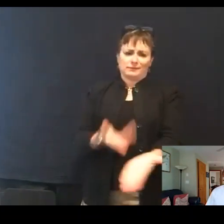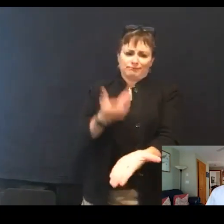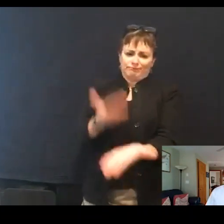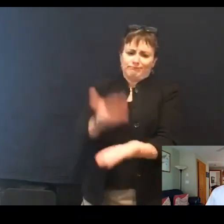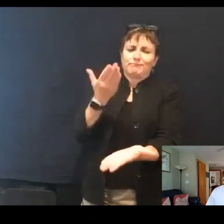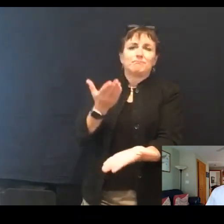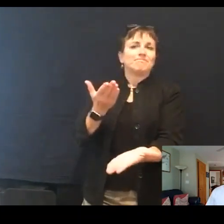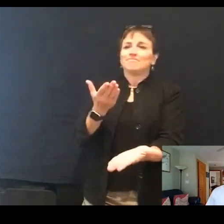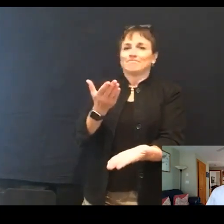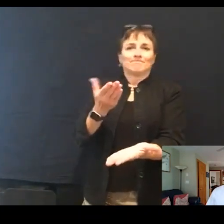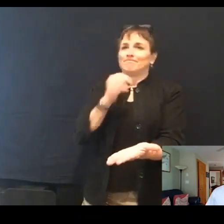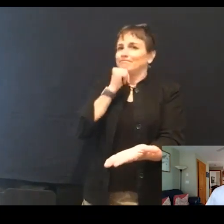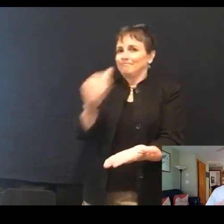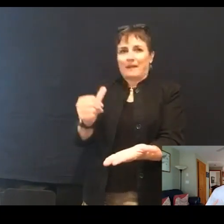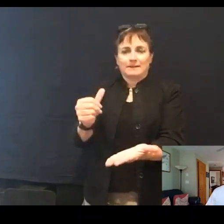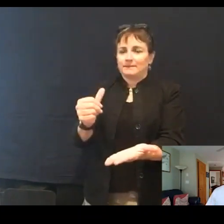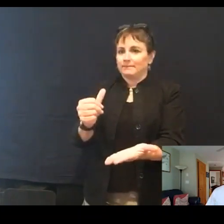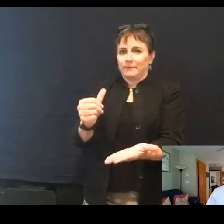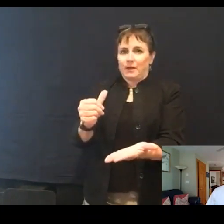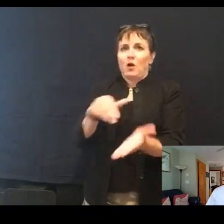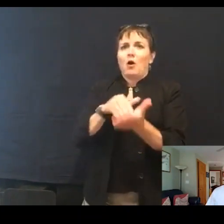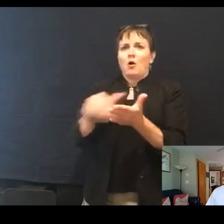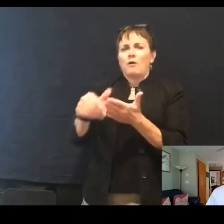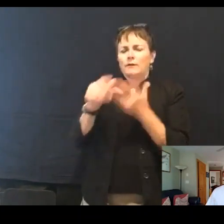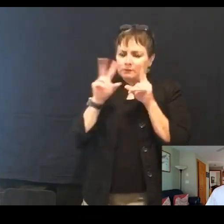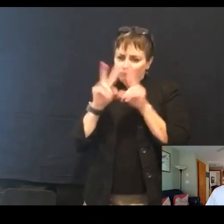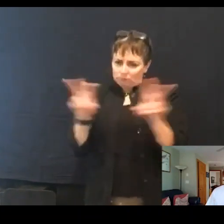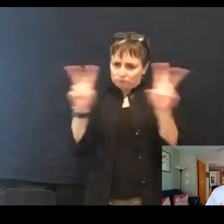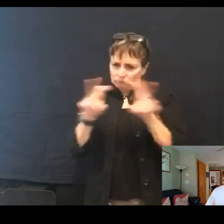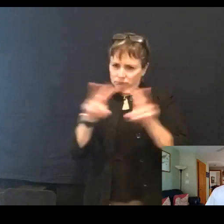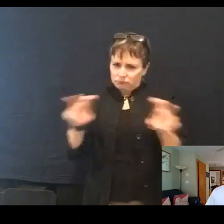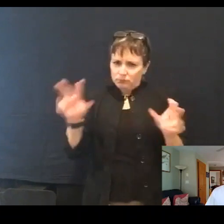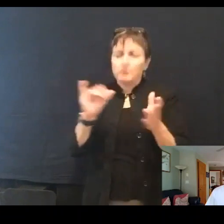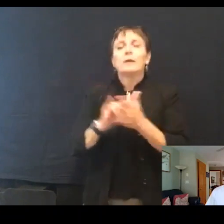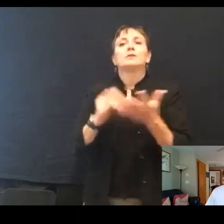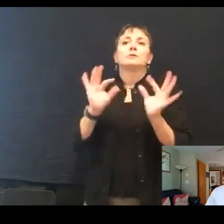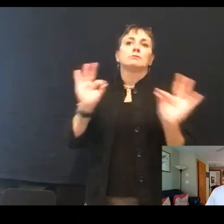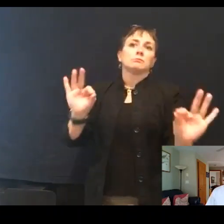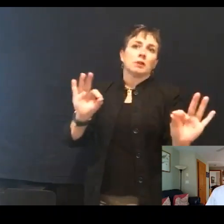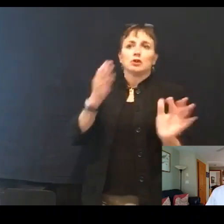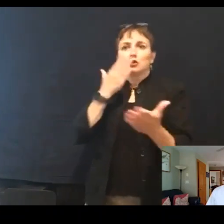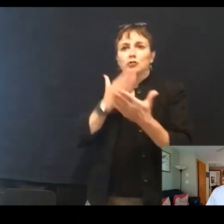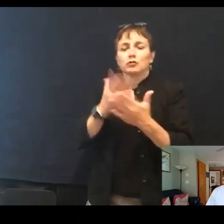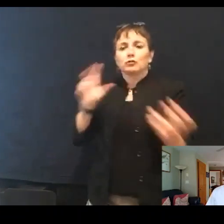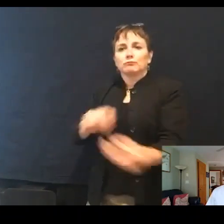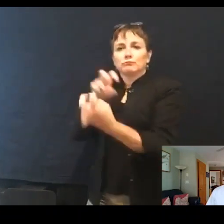might hope. There's often a lot of nuance to them. And this is where the genetic counselor can help guide you.